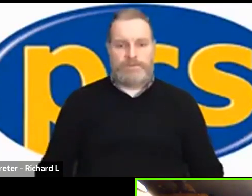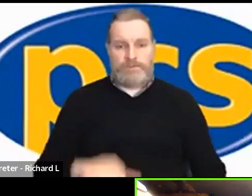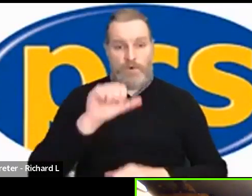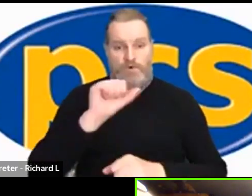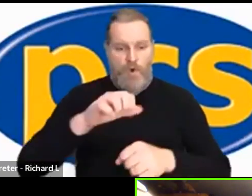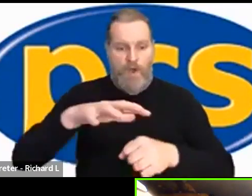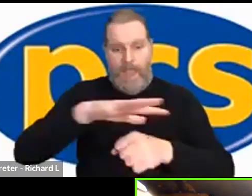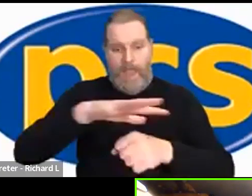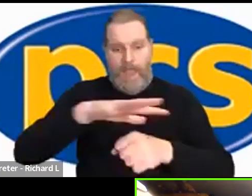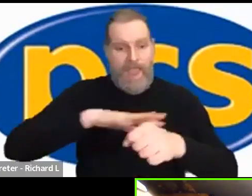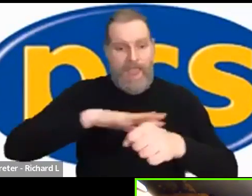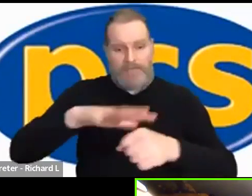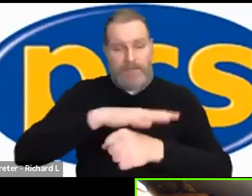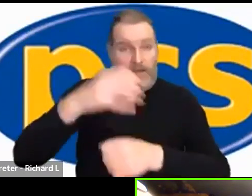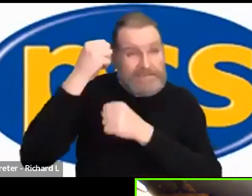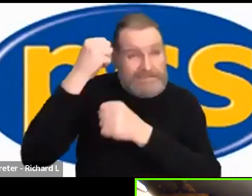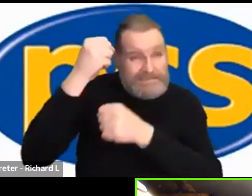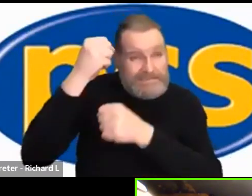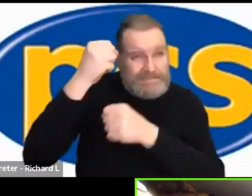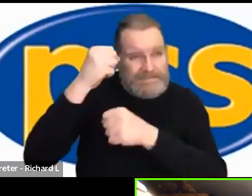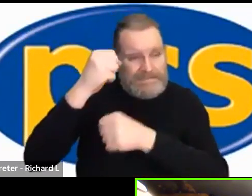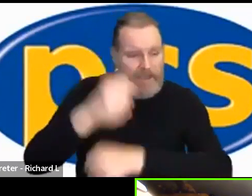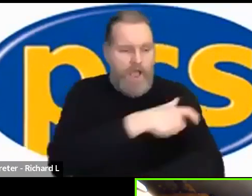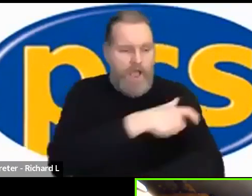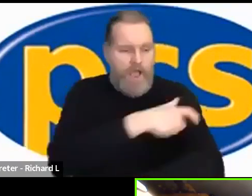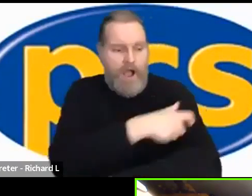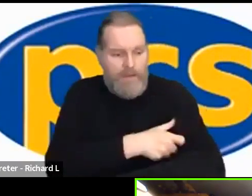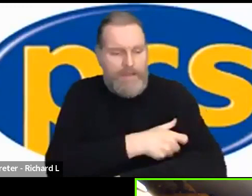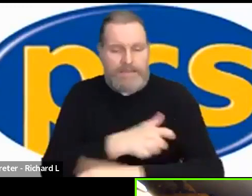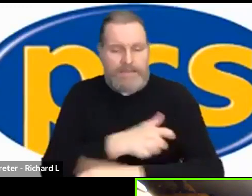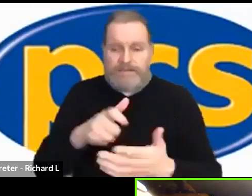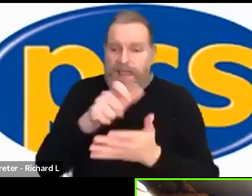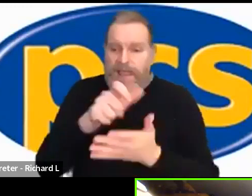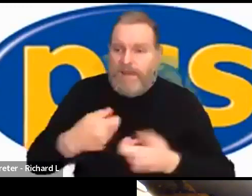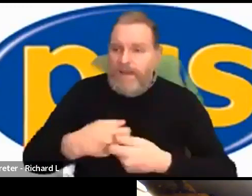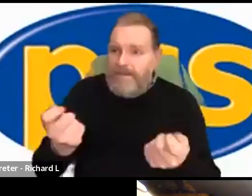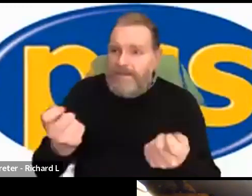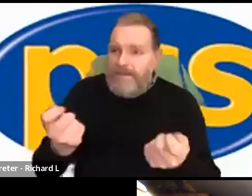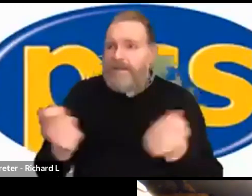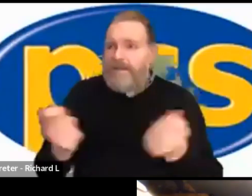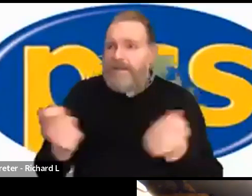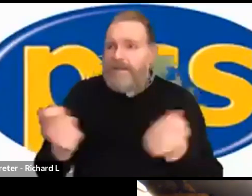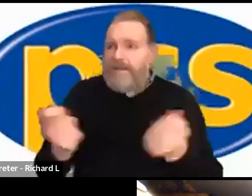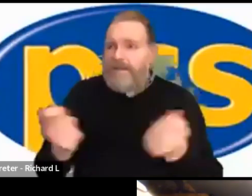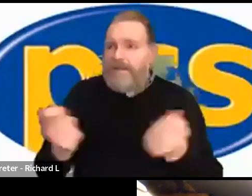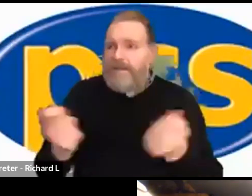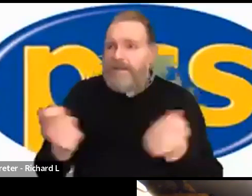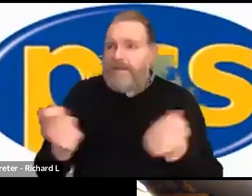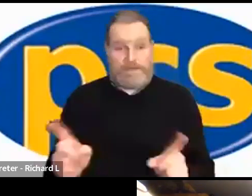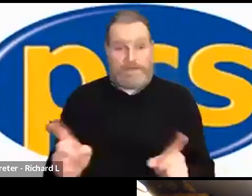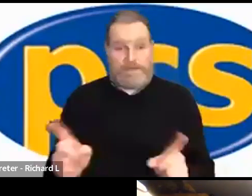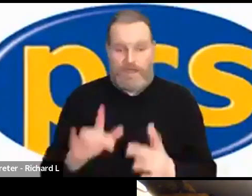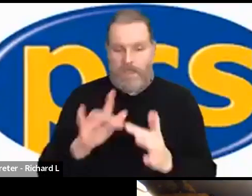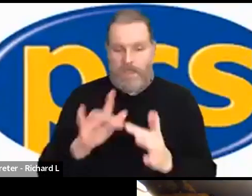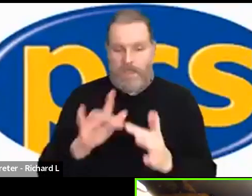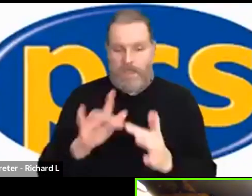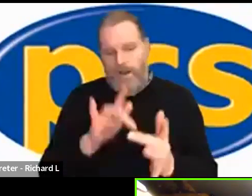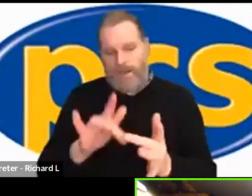terms of getting it going. You'll pick it material, whether that's material, whether that's on bands, whether it's leaf, it's whatever else you it's whatever else you want on it's it's whatever else you want